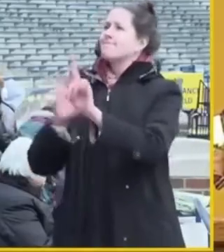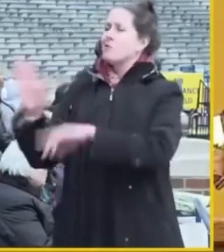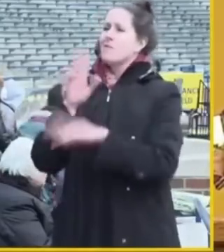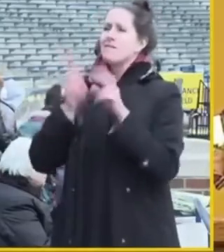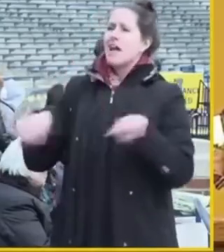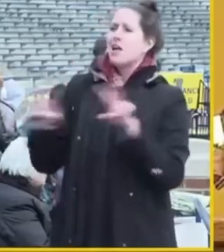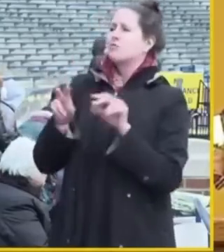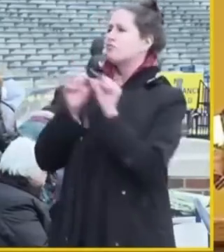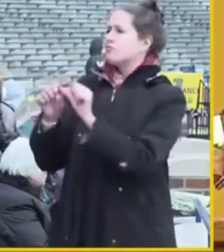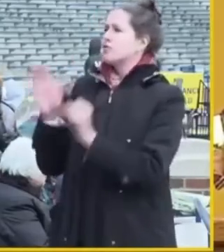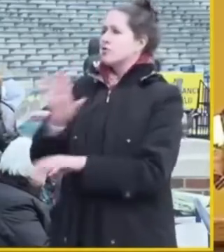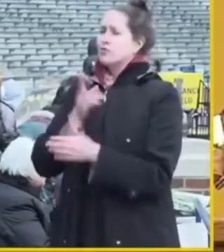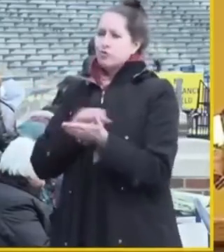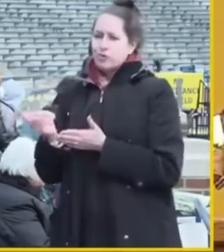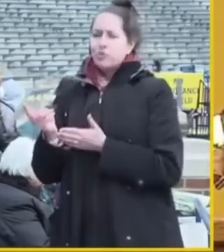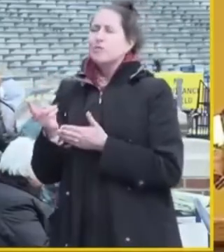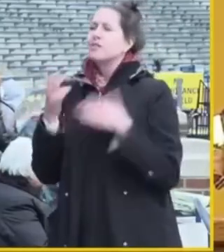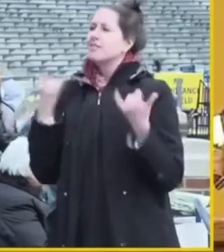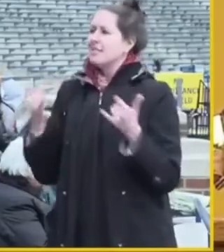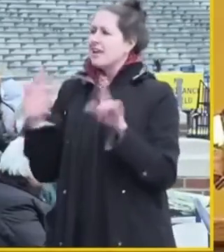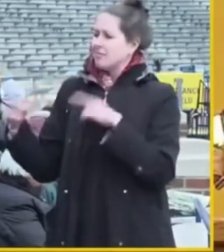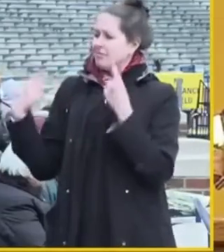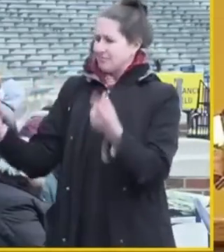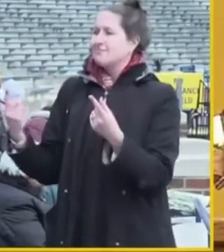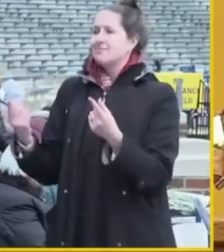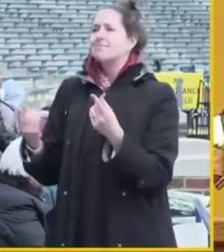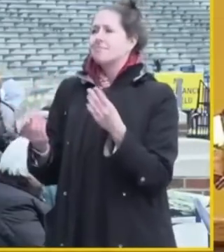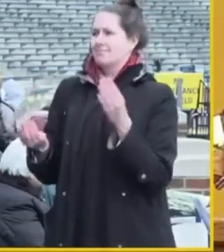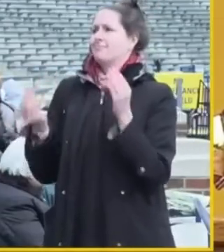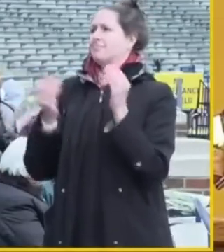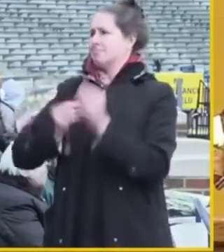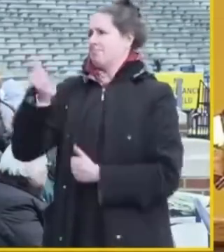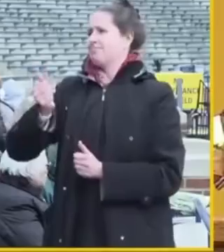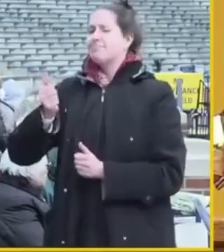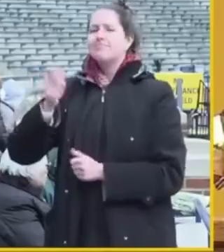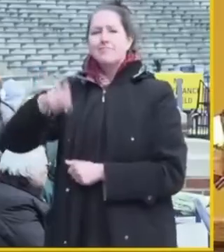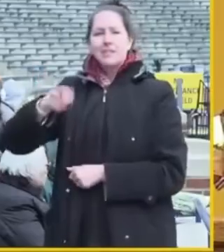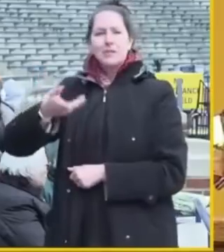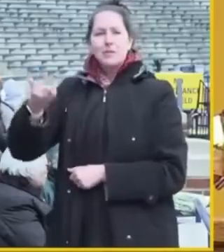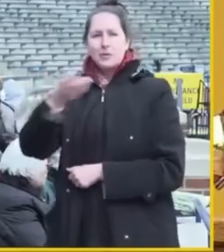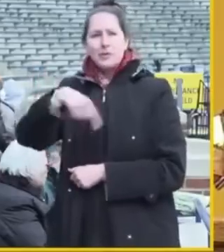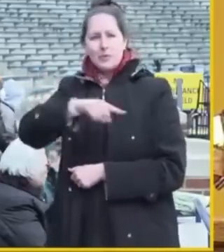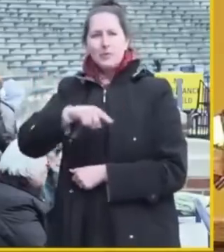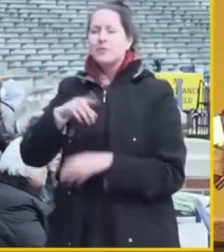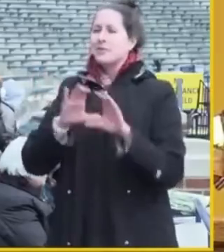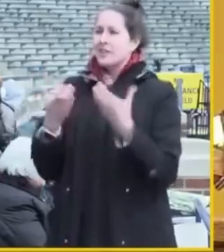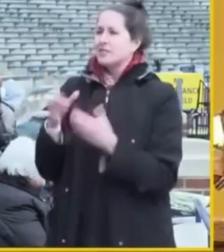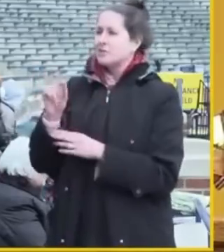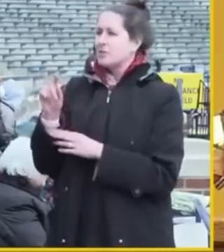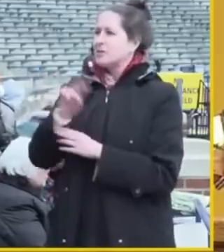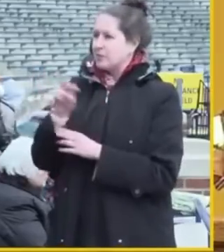And now more than ever we need you, the class of 2022 to speak truth to power,